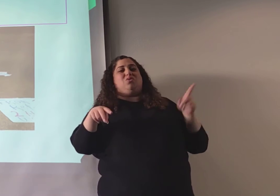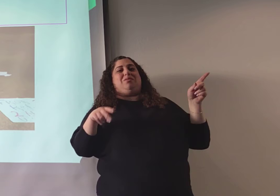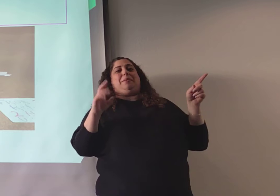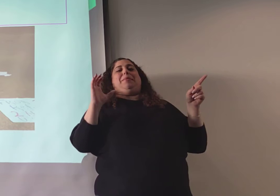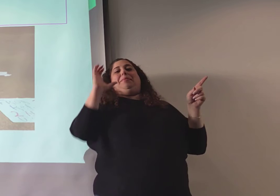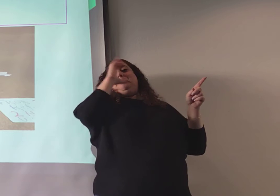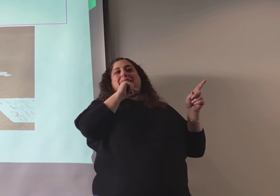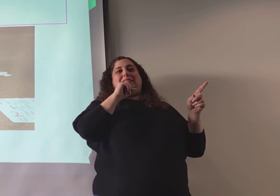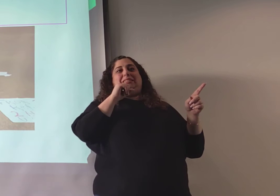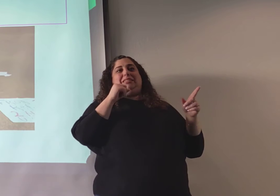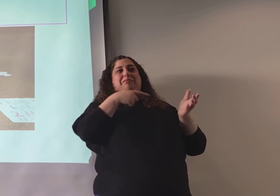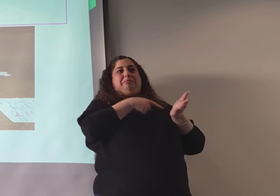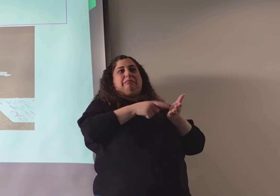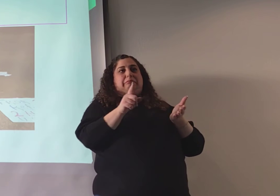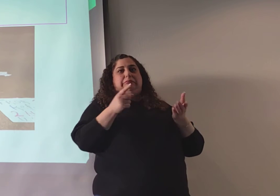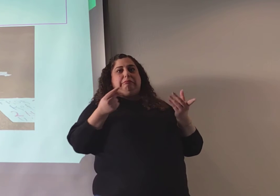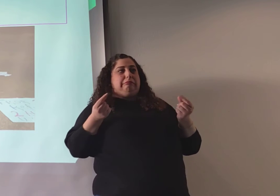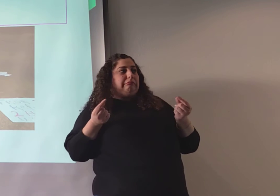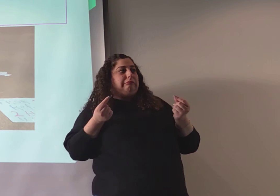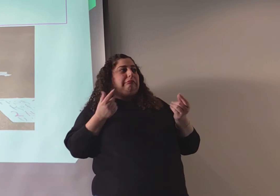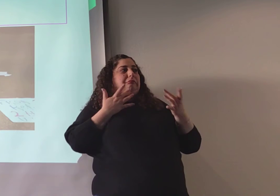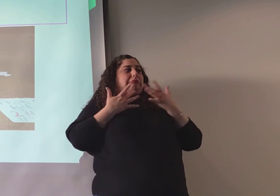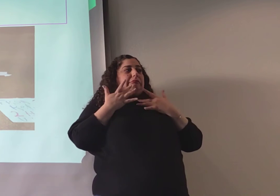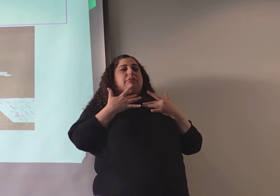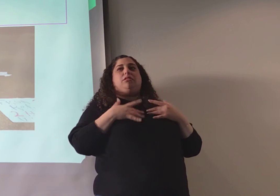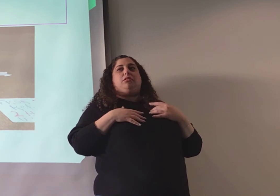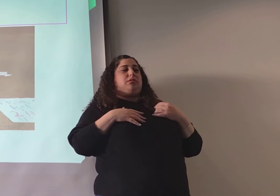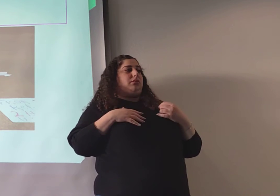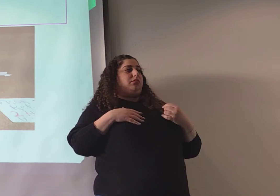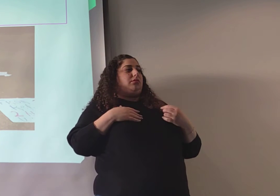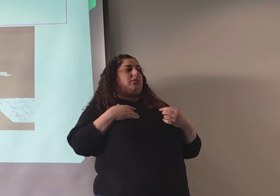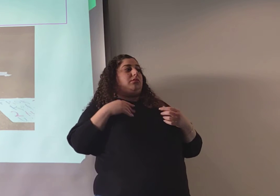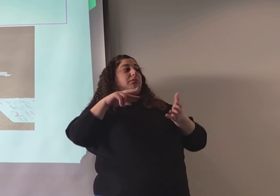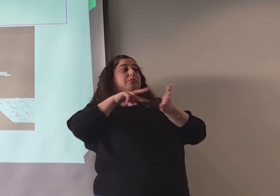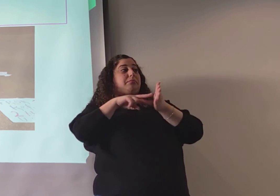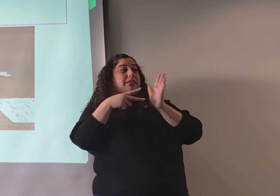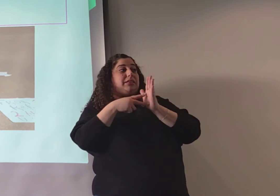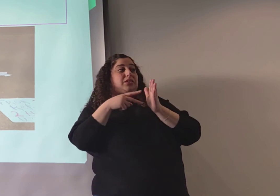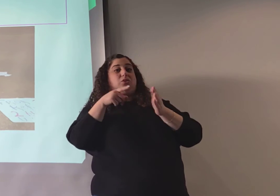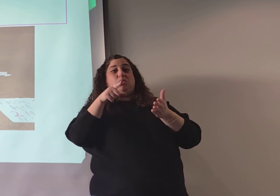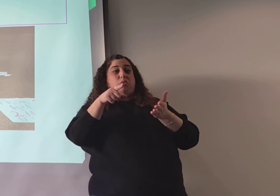Okay. So payments, sorry. Payments were current, up through March 2022, or missed?